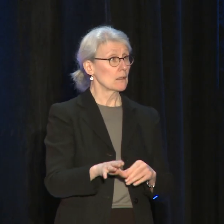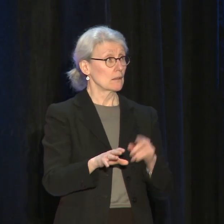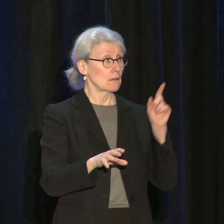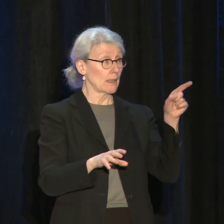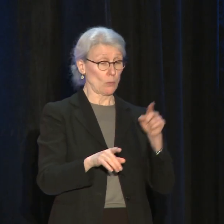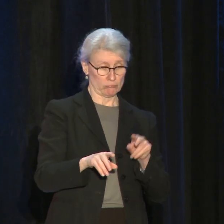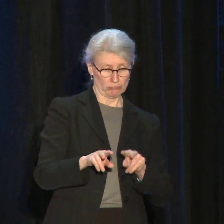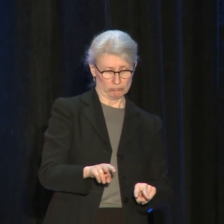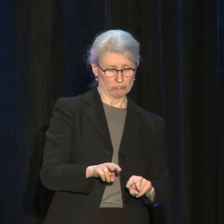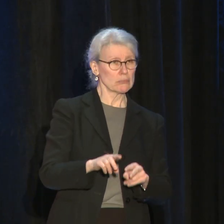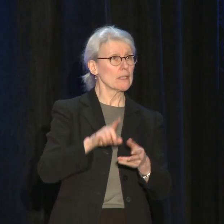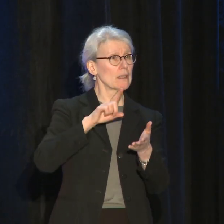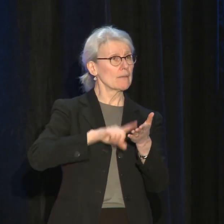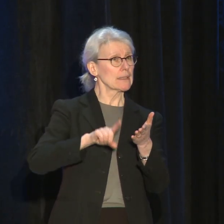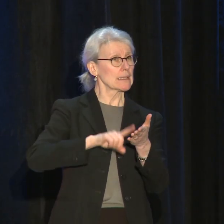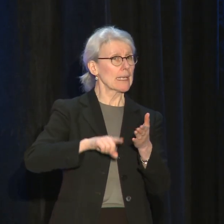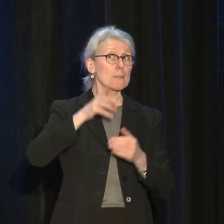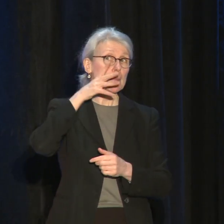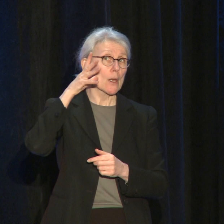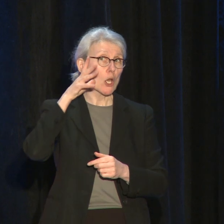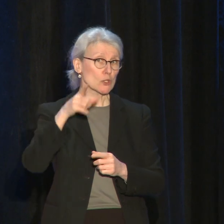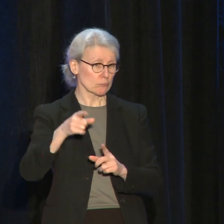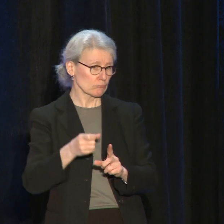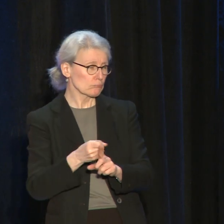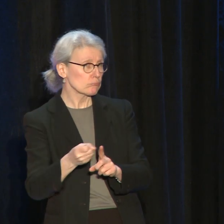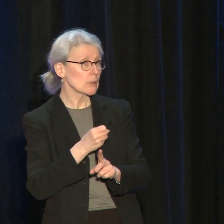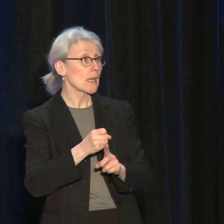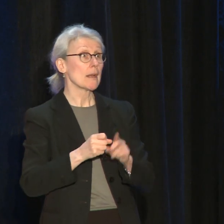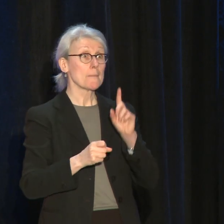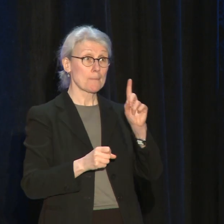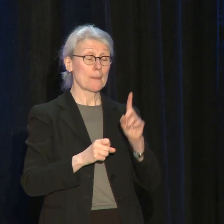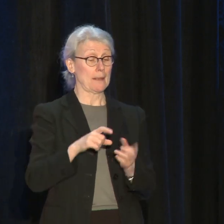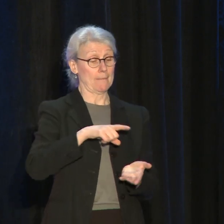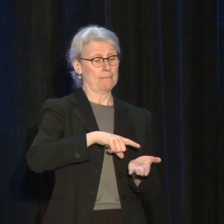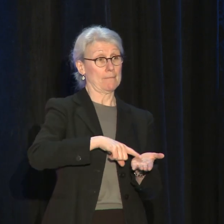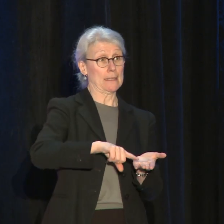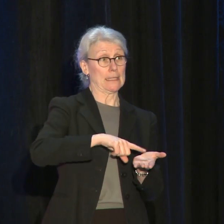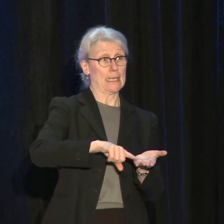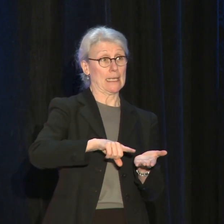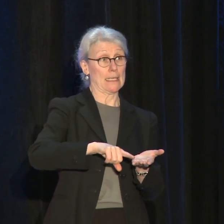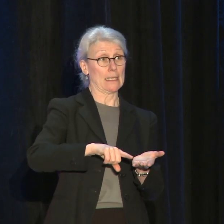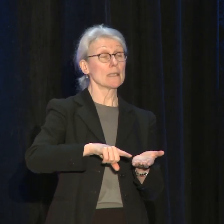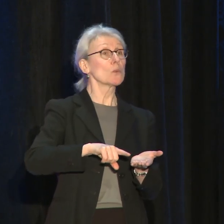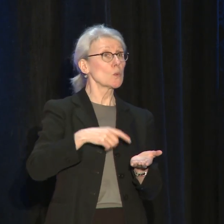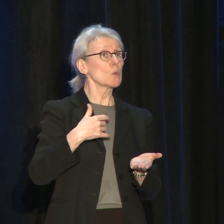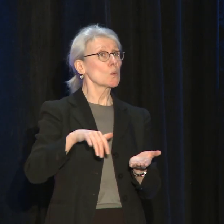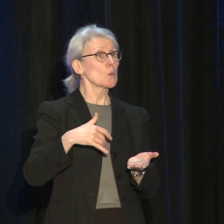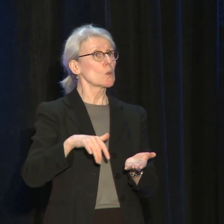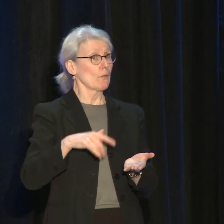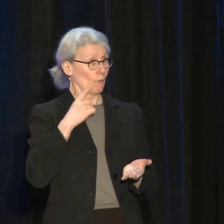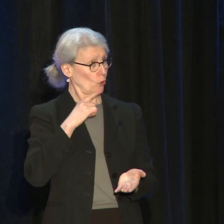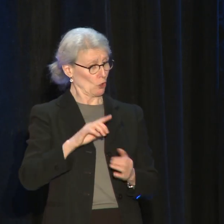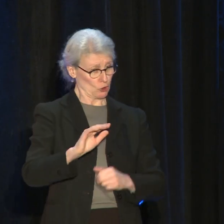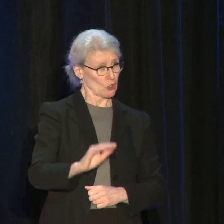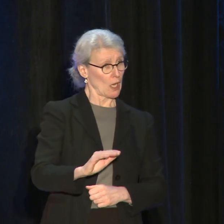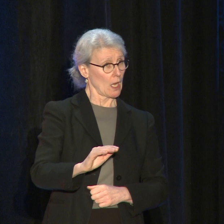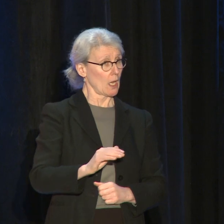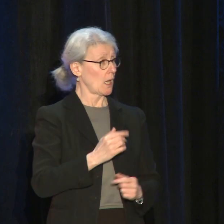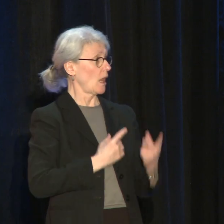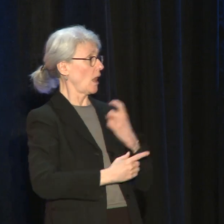for child maltreatment. Now investigations by themselves are extremely traumatizing, as was